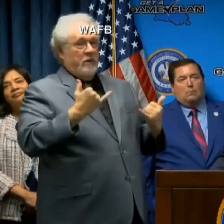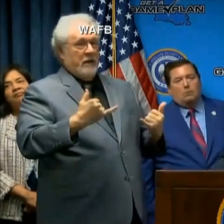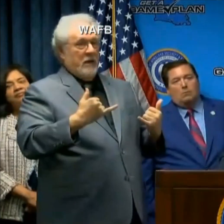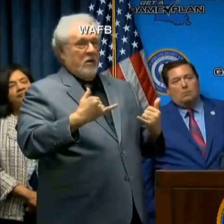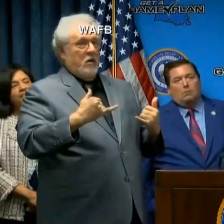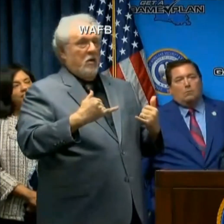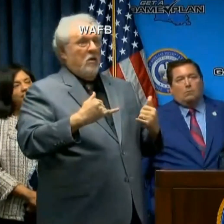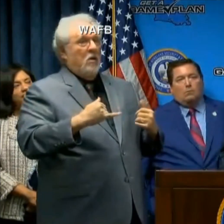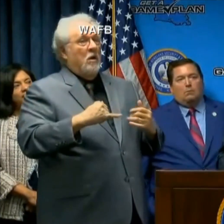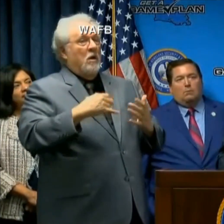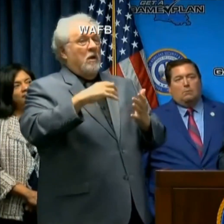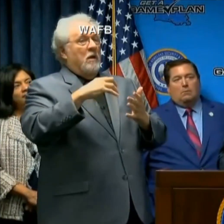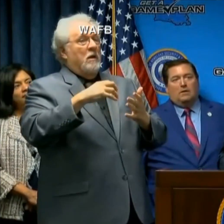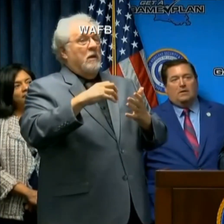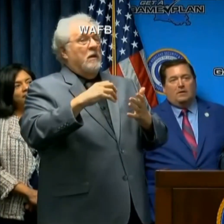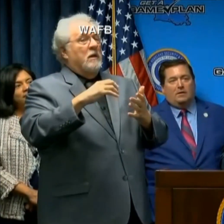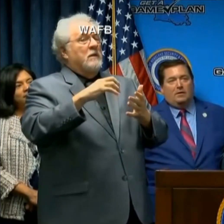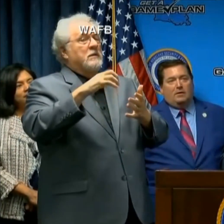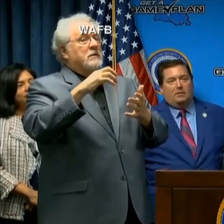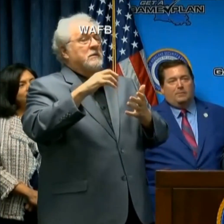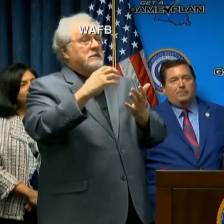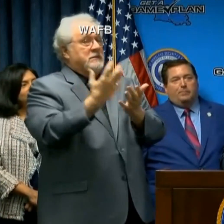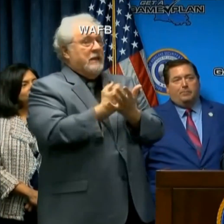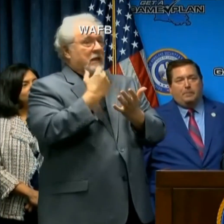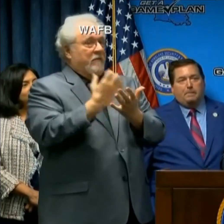taking advantage of cheap flights do you think those people are putting